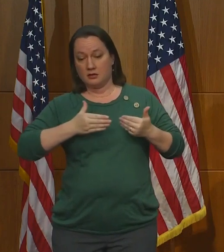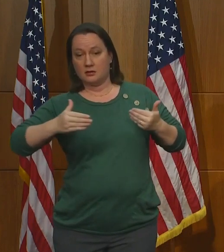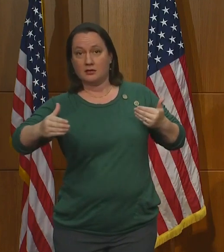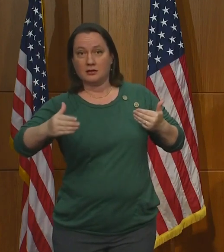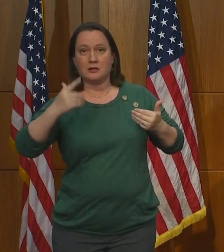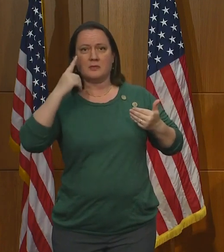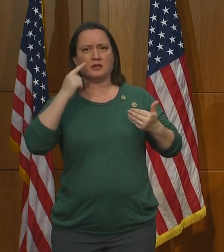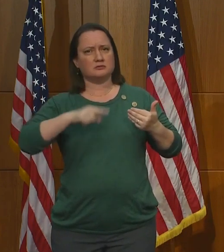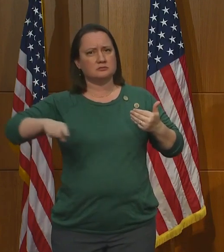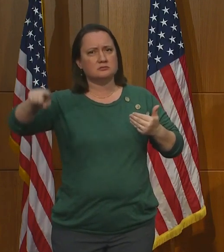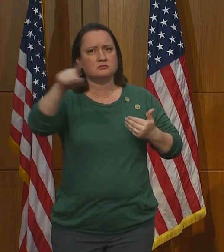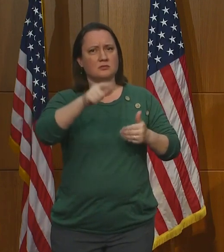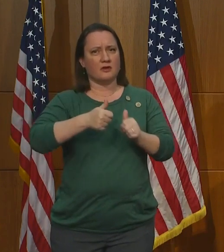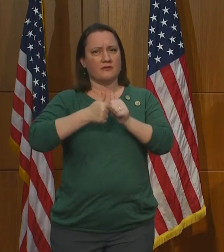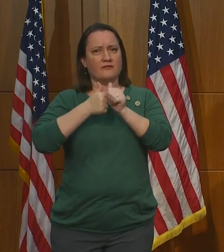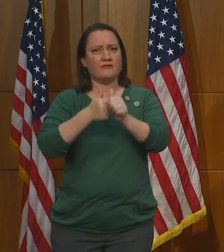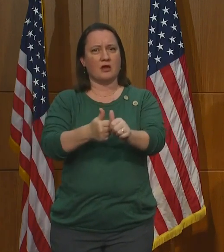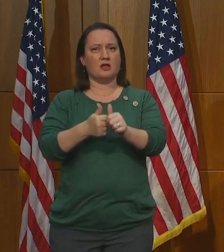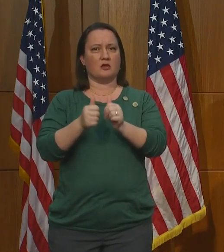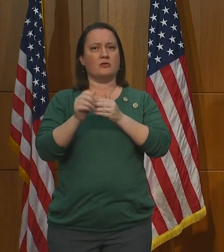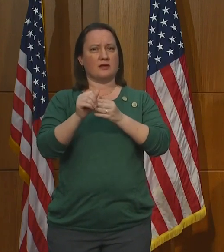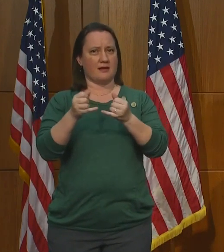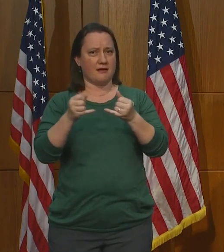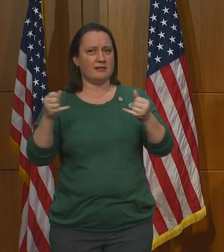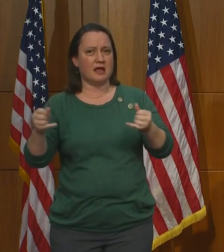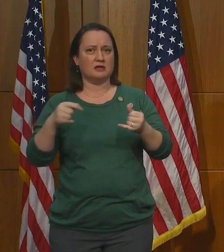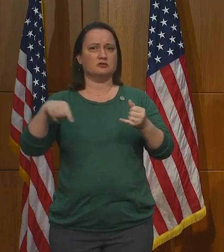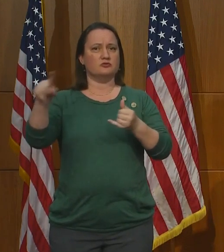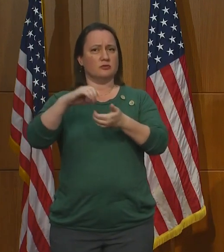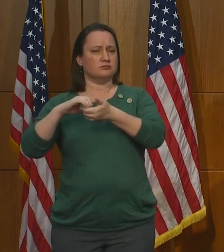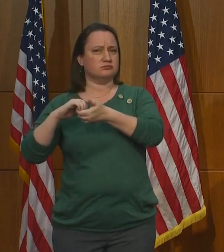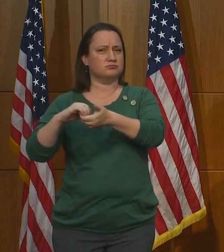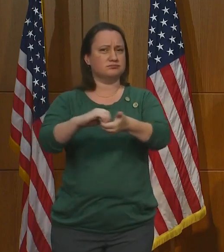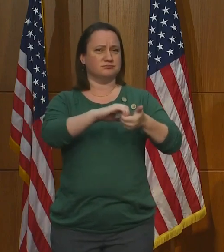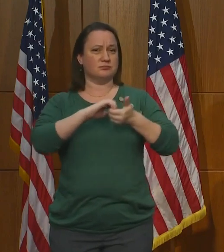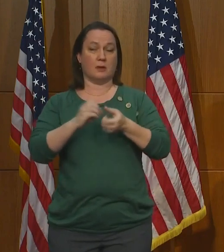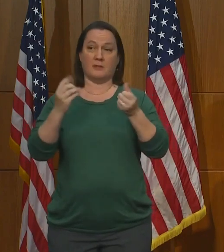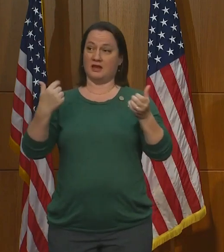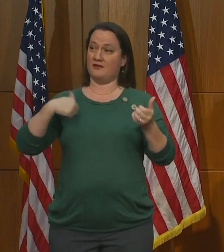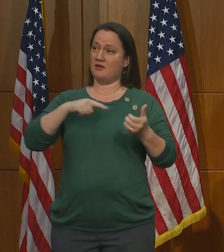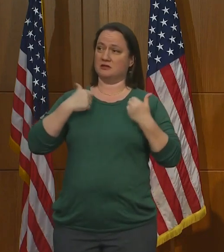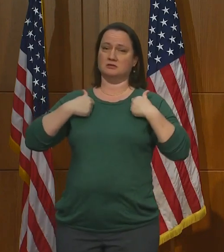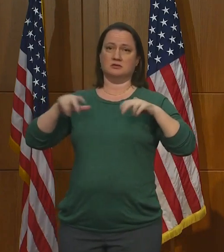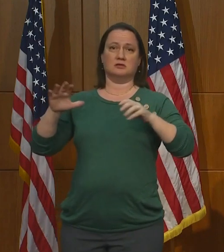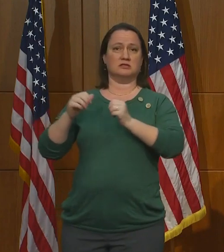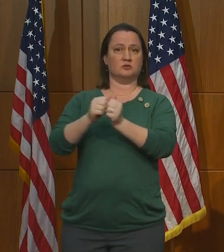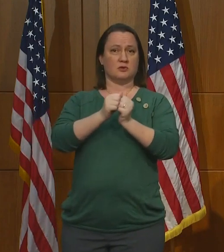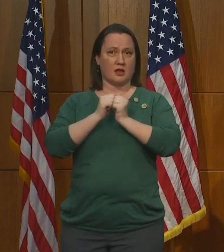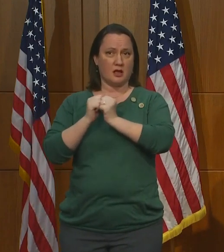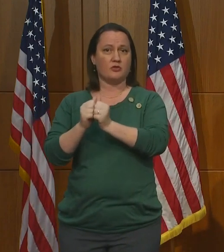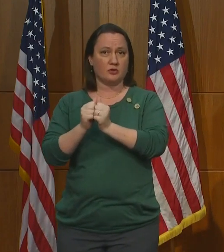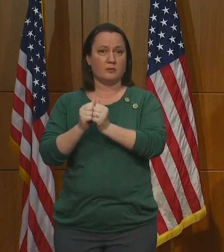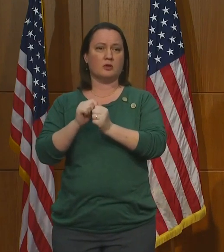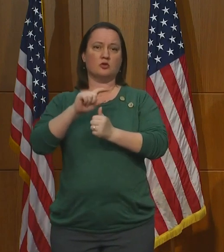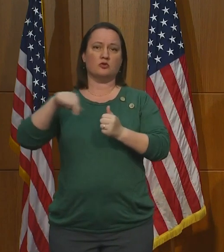THAT HAVE LISTENED. TO OUR GUIDELINES THAT HAVE COOPERATED AND WHILE I KNOW MANY OF US